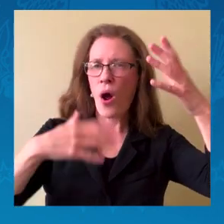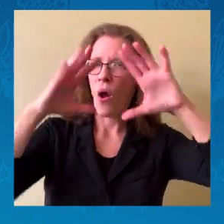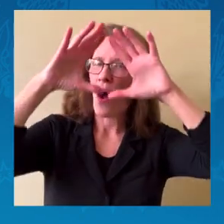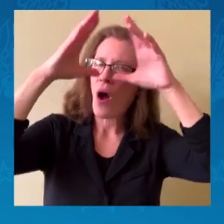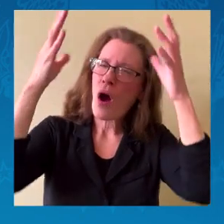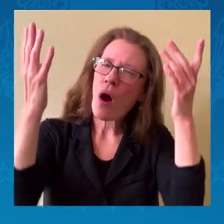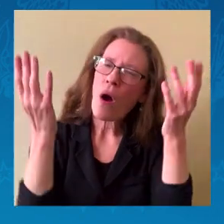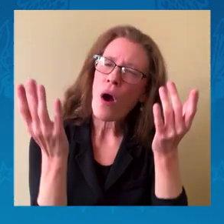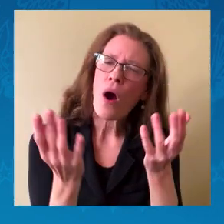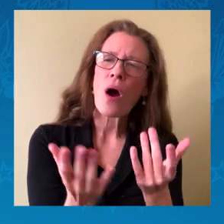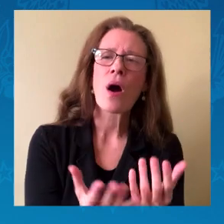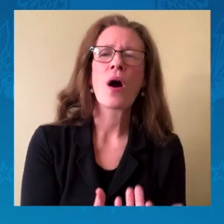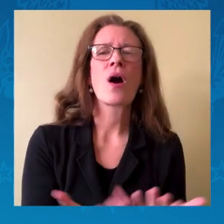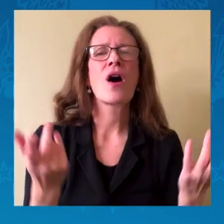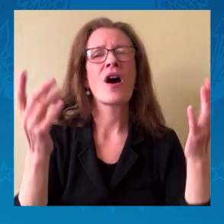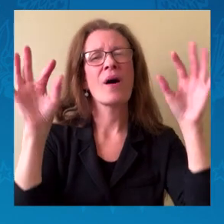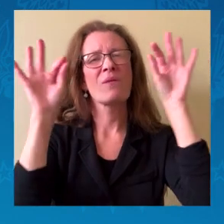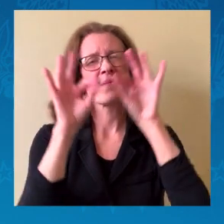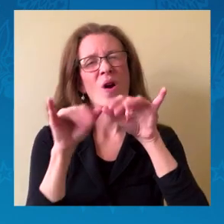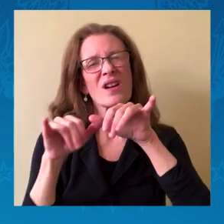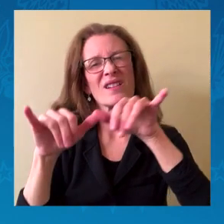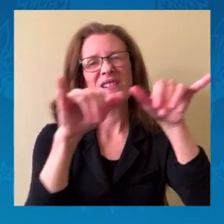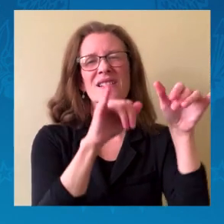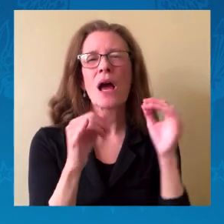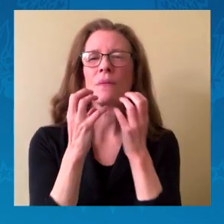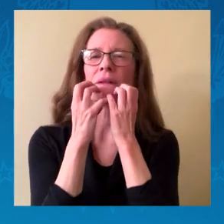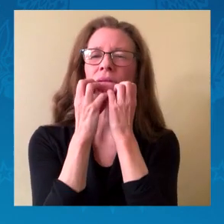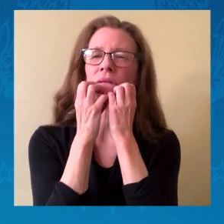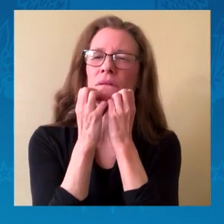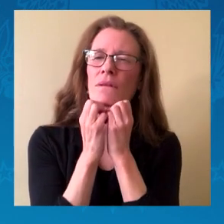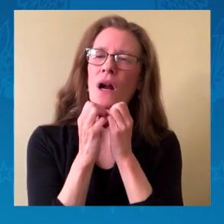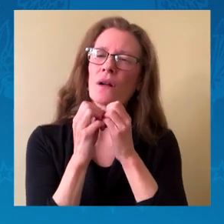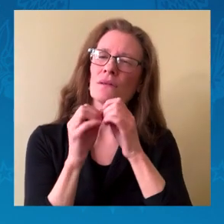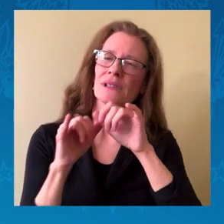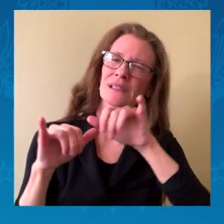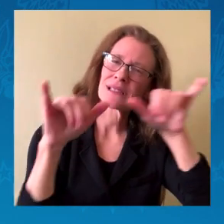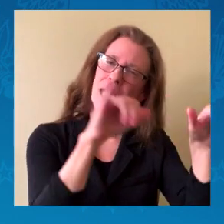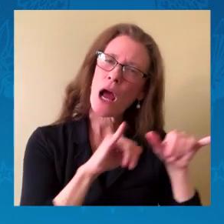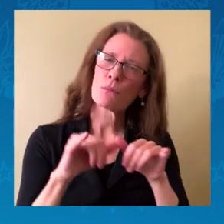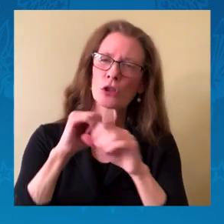And from the National Security Council's perspective, we will work closely with the National Space Council